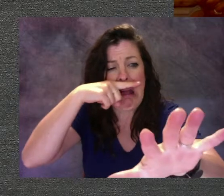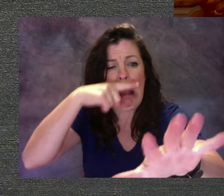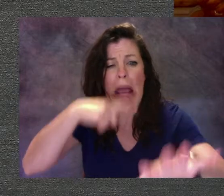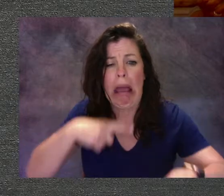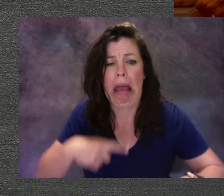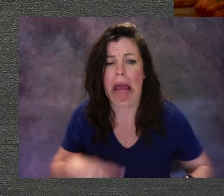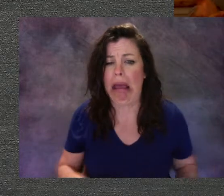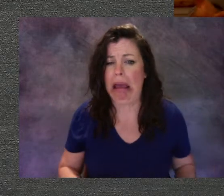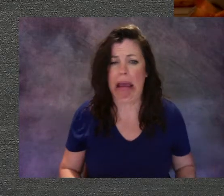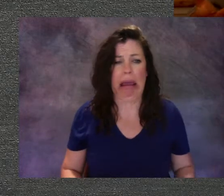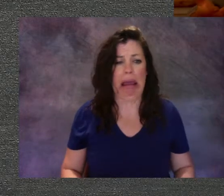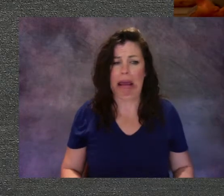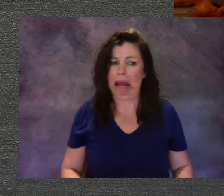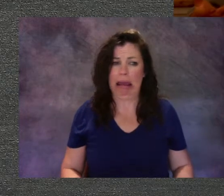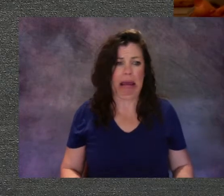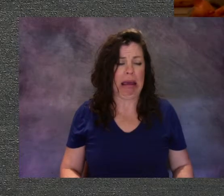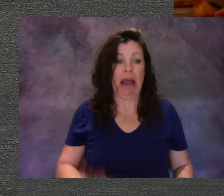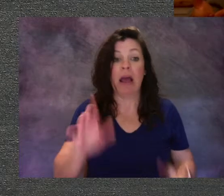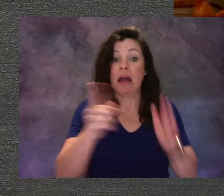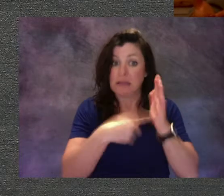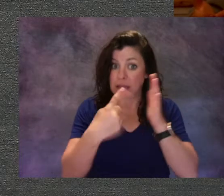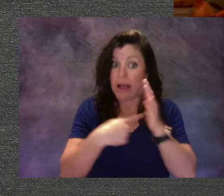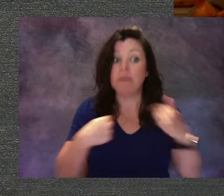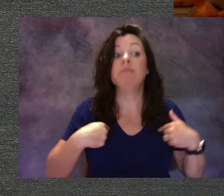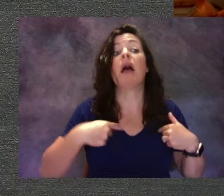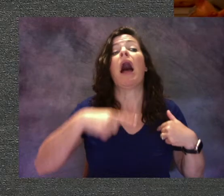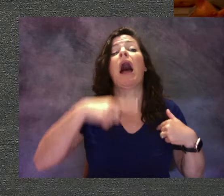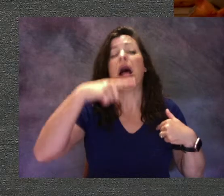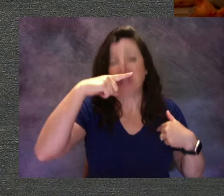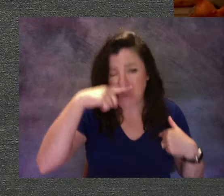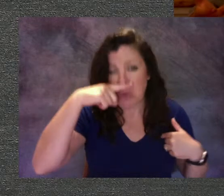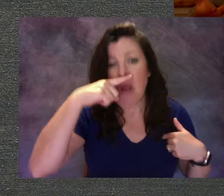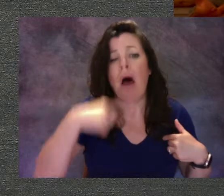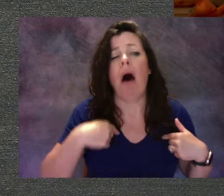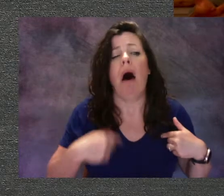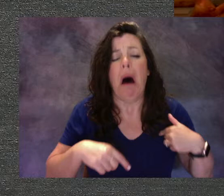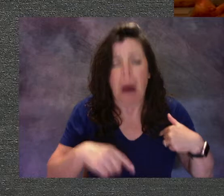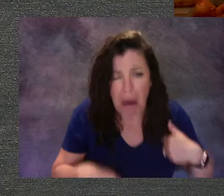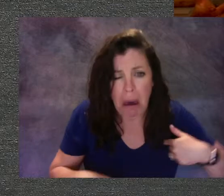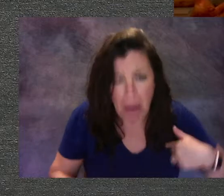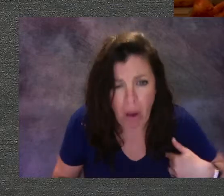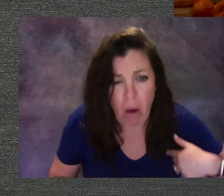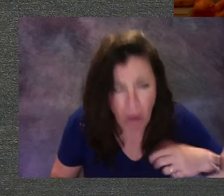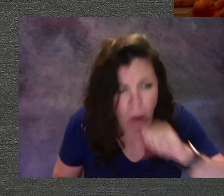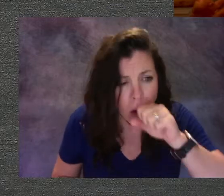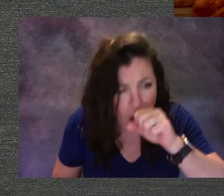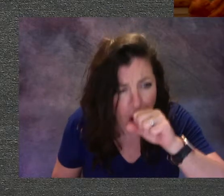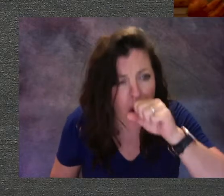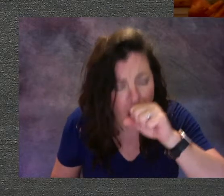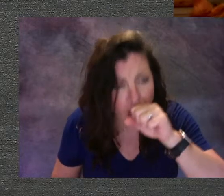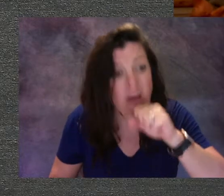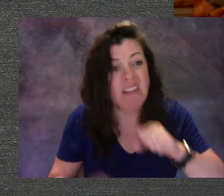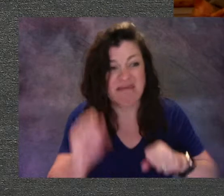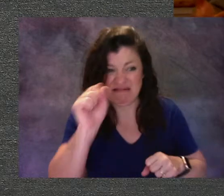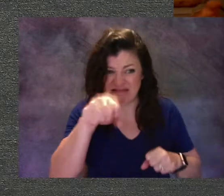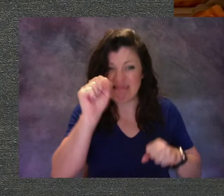No, sometimes you might spray some spit or something when you're coughing, right? You don't realize you're doing it, but you are.